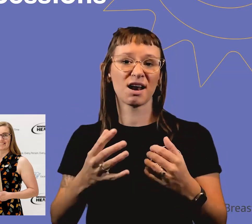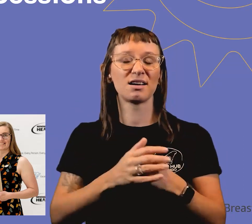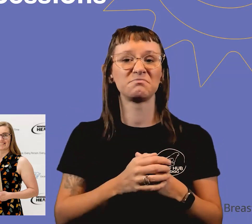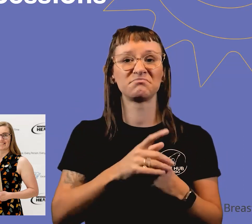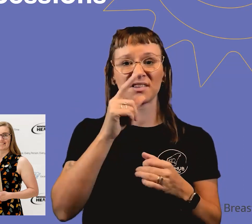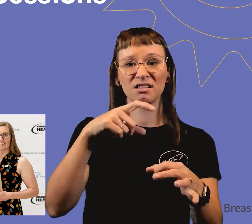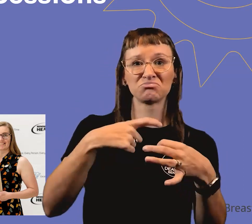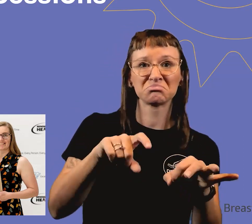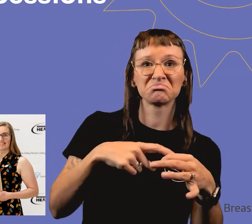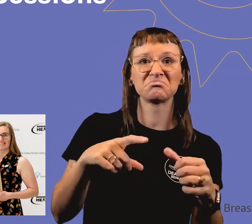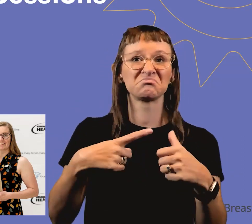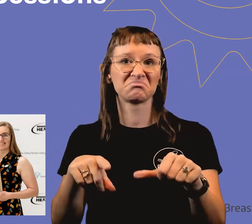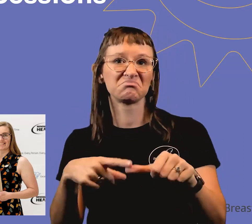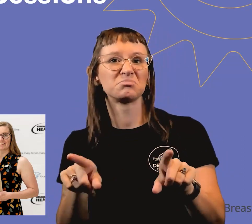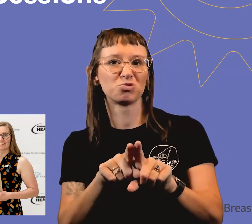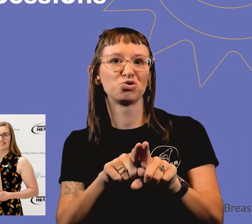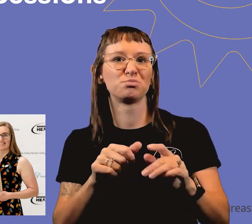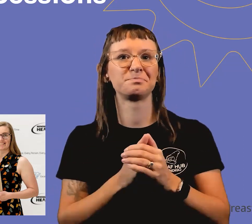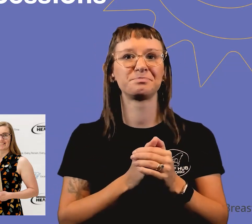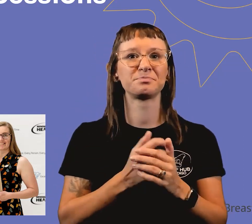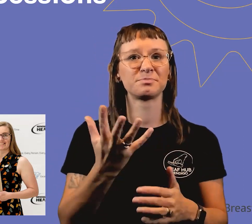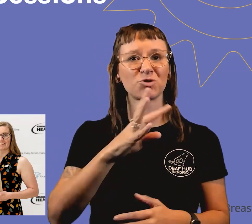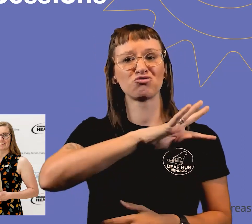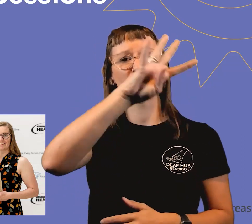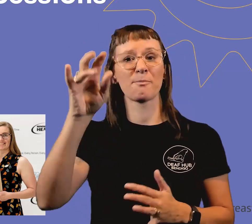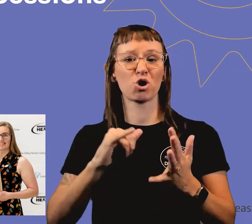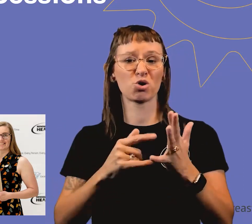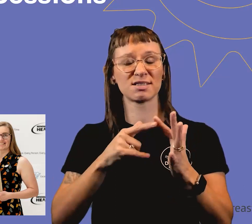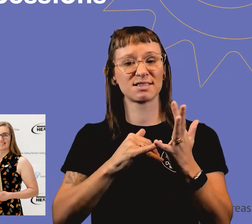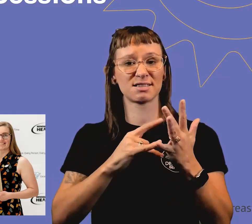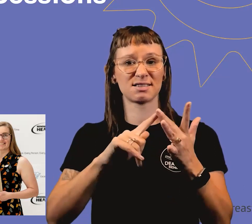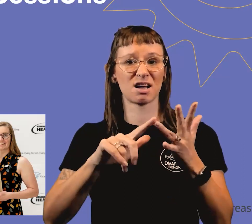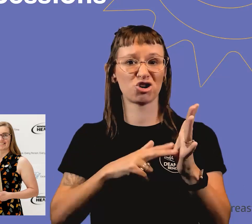an opportunity to ask questions. The sessions are held at the Rose Clinic